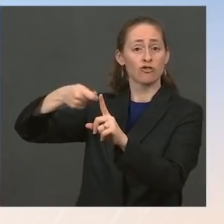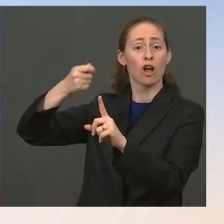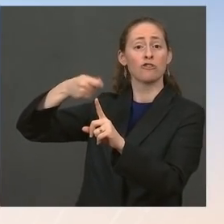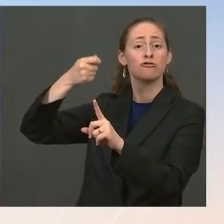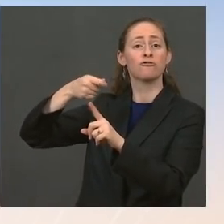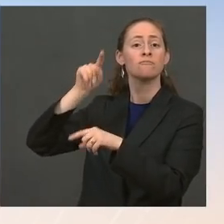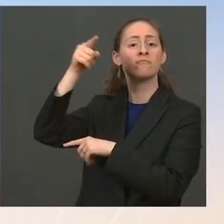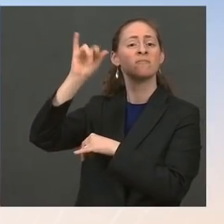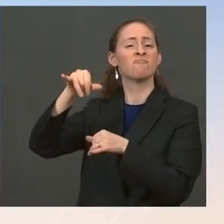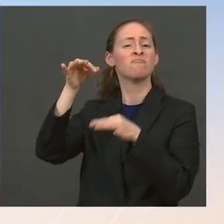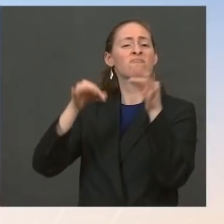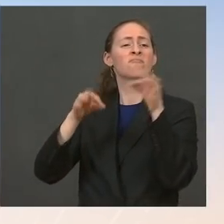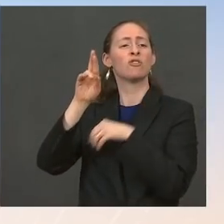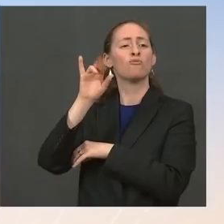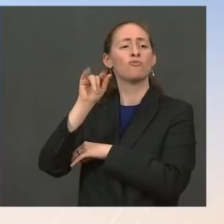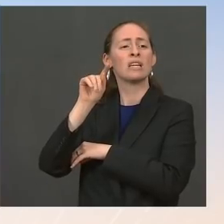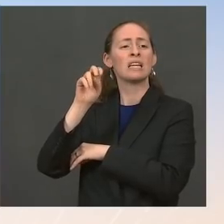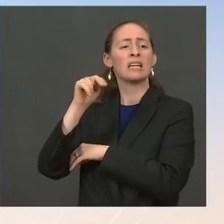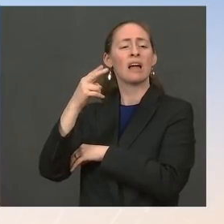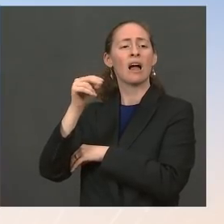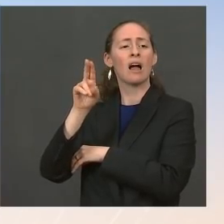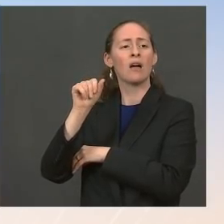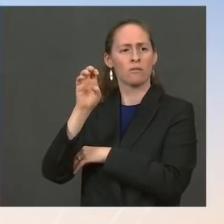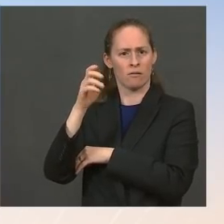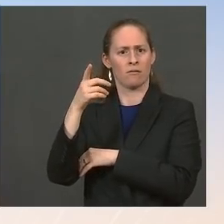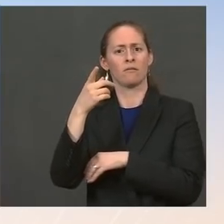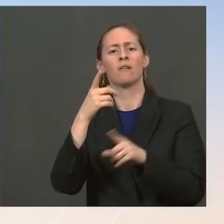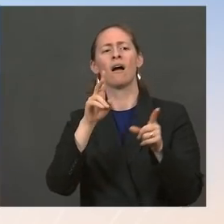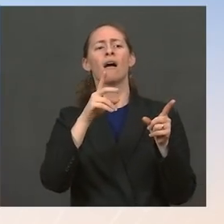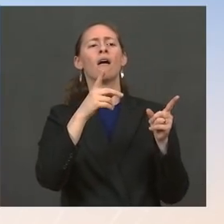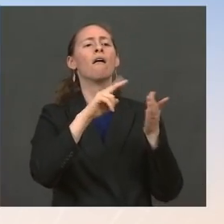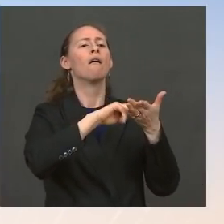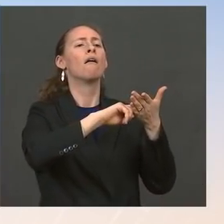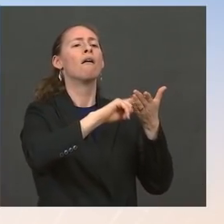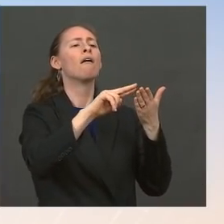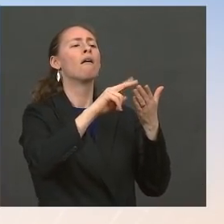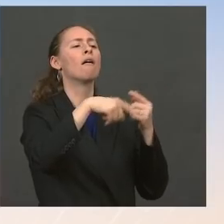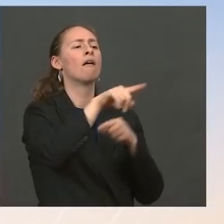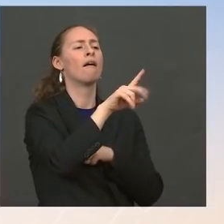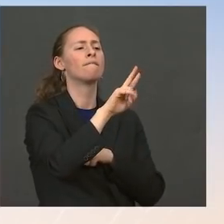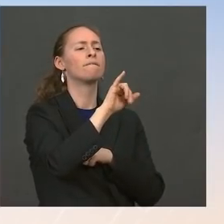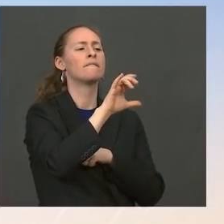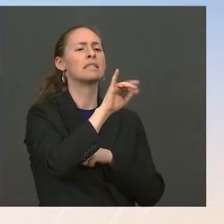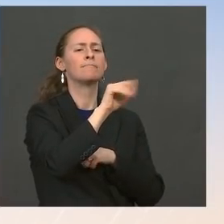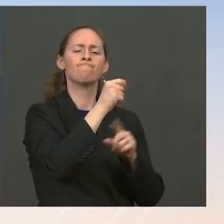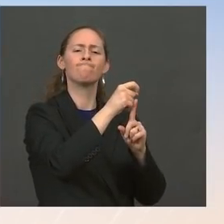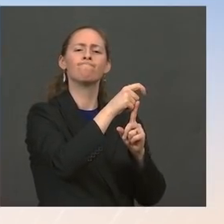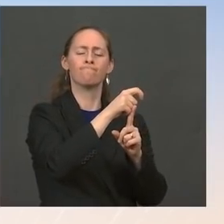should not be referred to as "victims" but rather "looters" or "protesters" is appropriate? Ms. Psaki: Again, I'm not going to give an assessment of this from here.